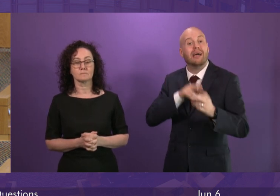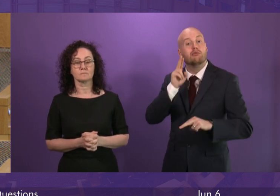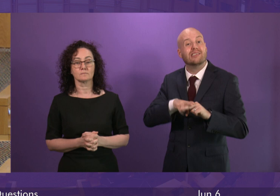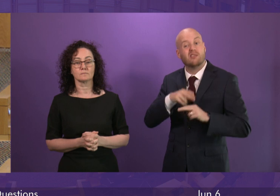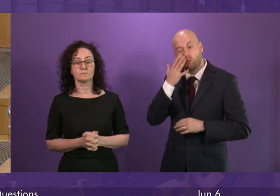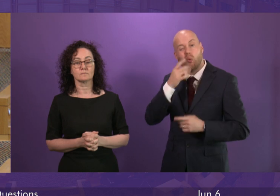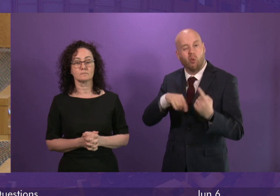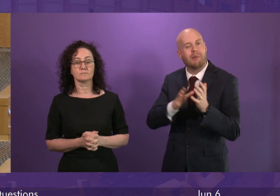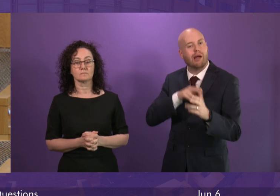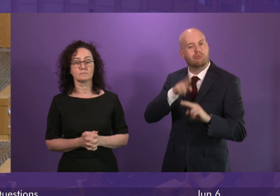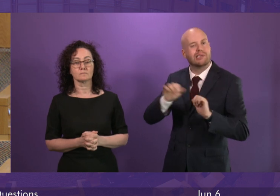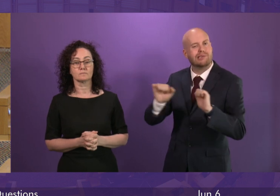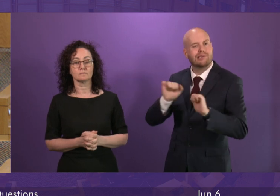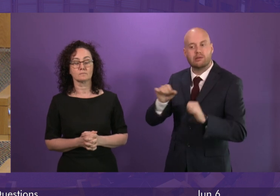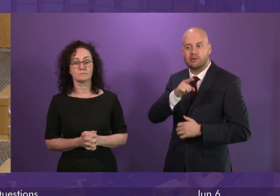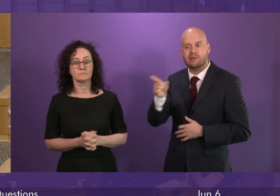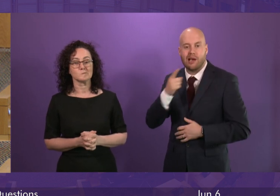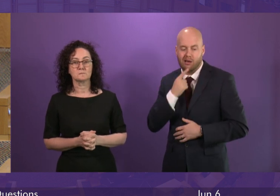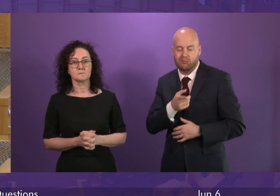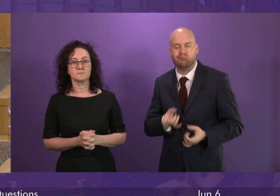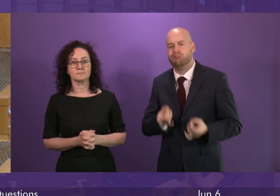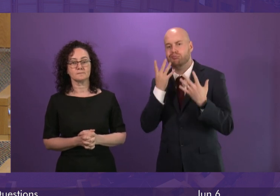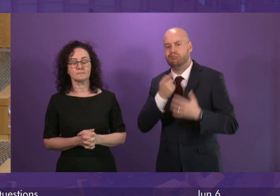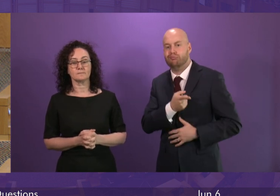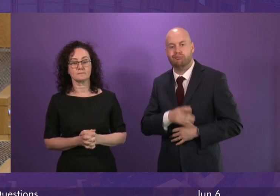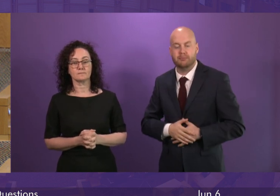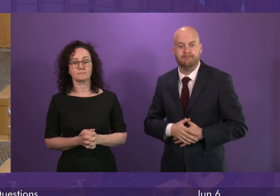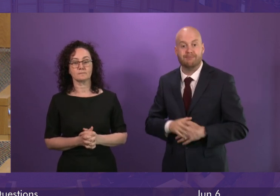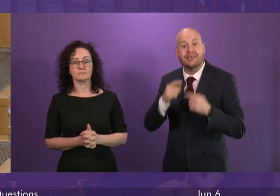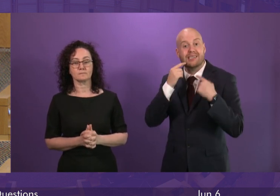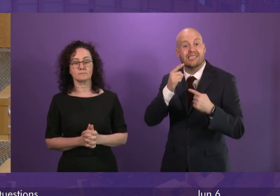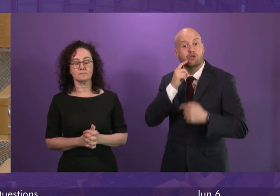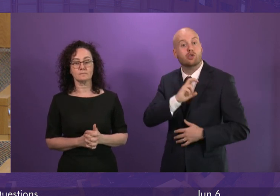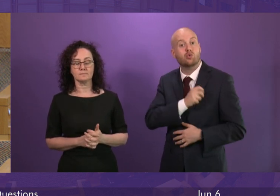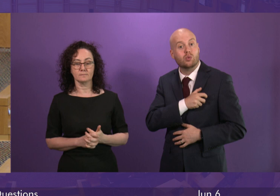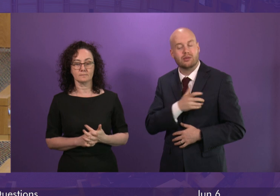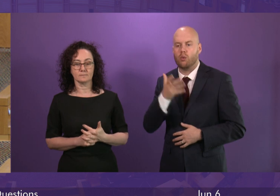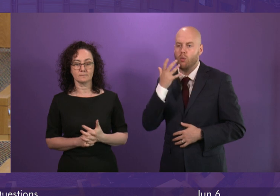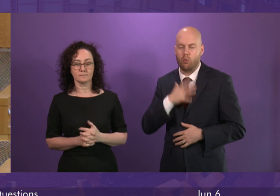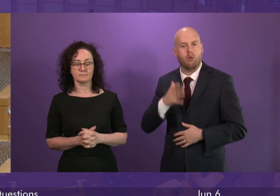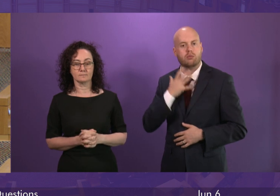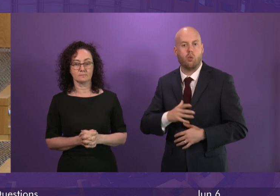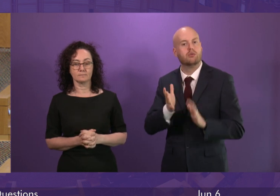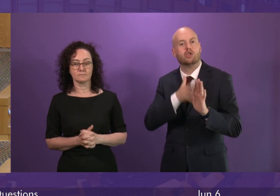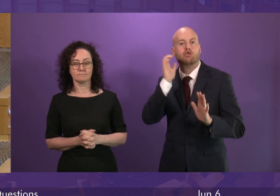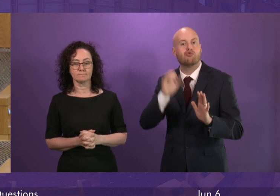them to be scrapped; and Parliament instructed him to stop. I am talking about national tests